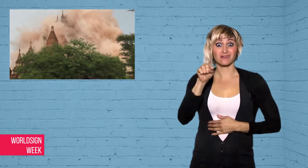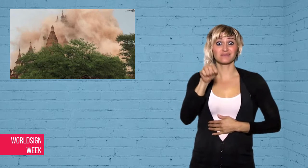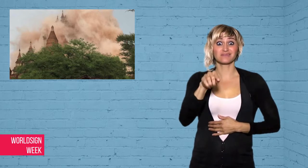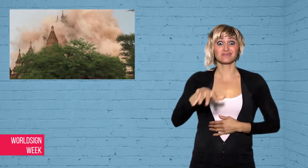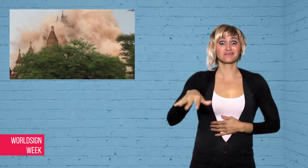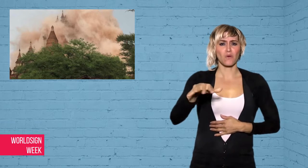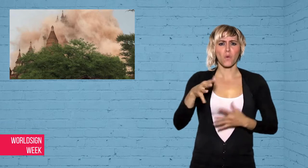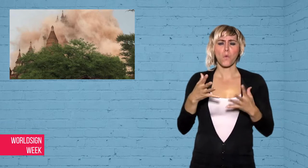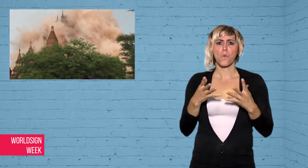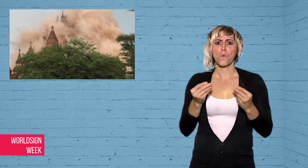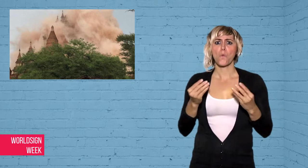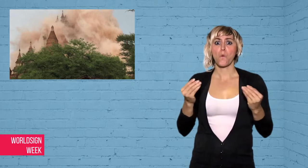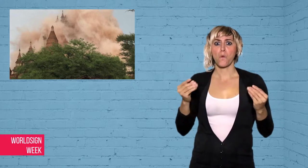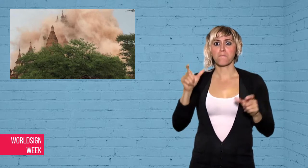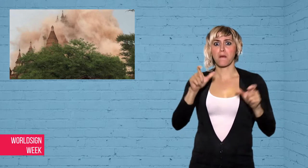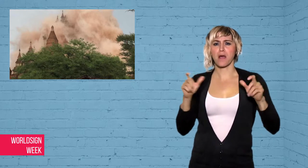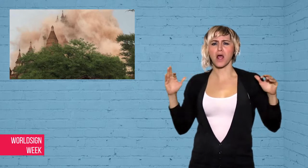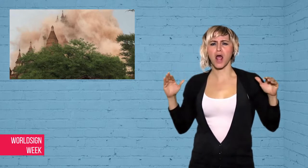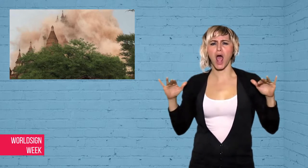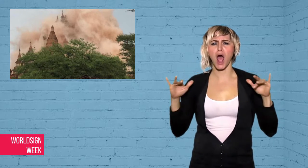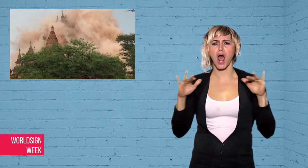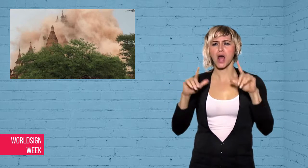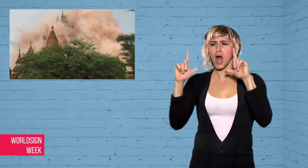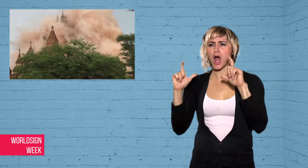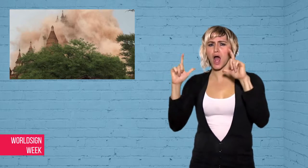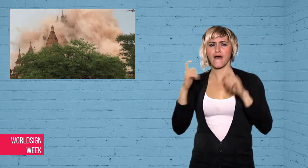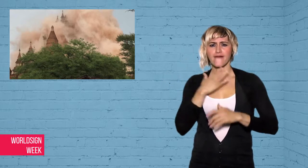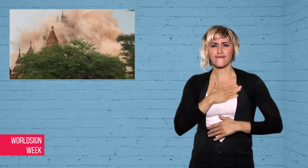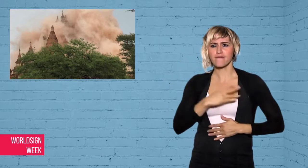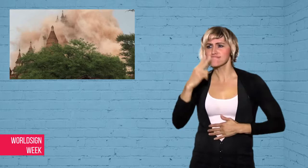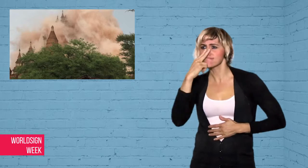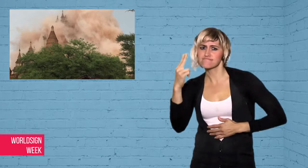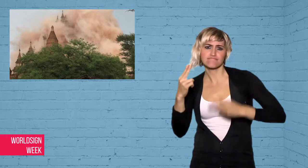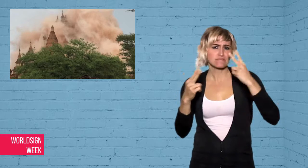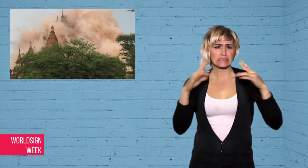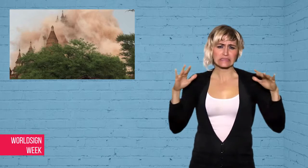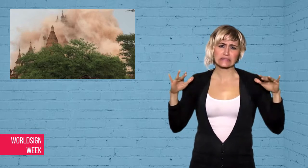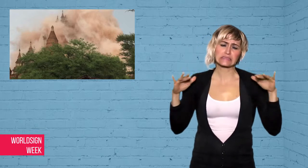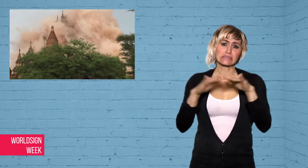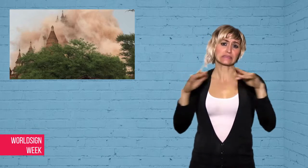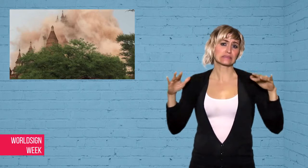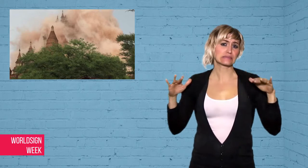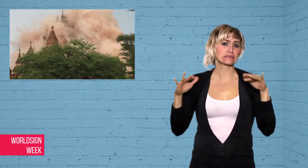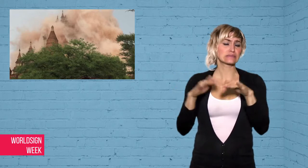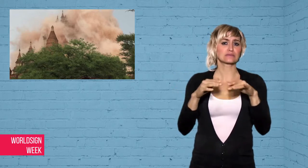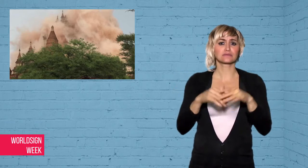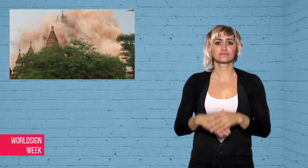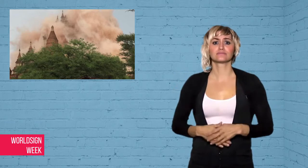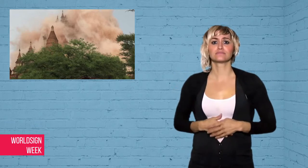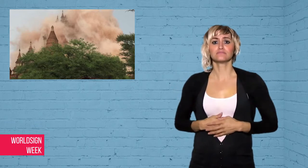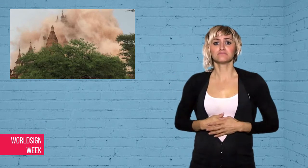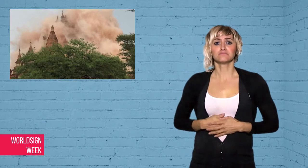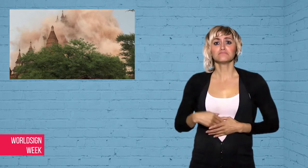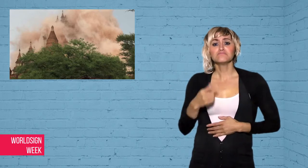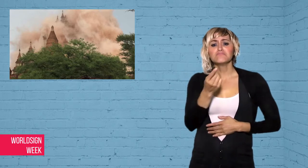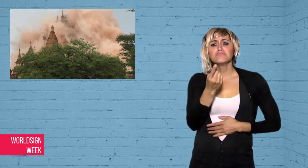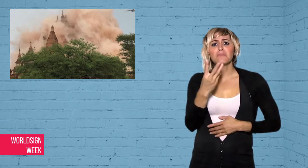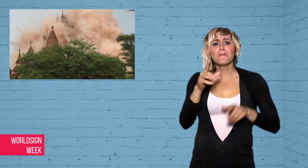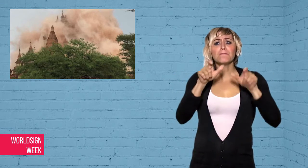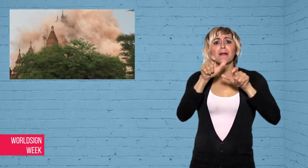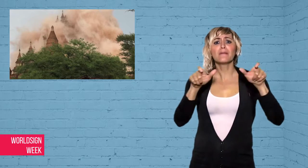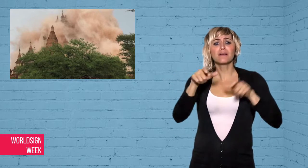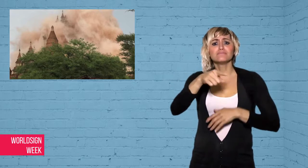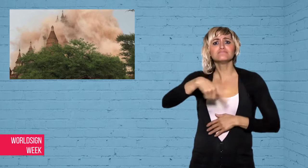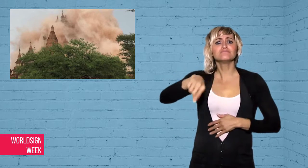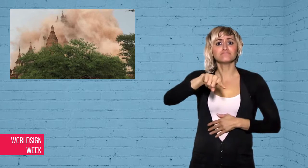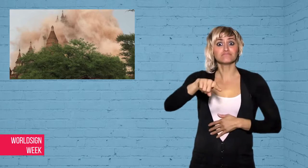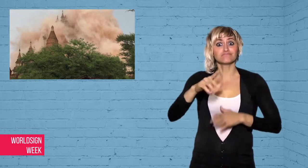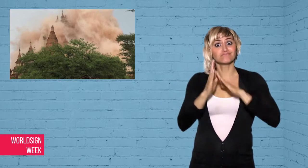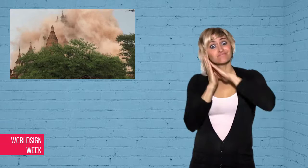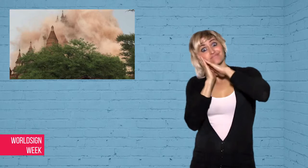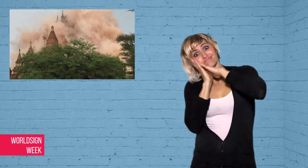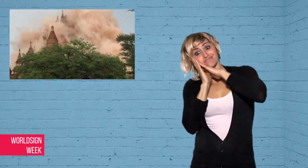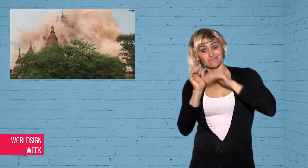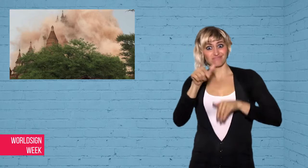and is one of the country’s top tourist